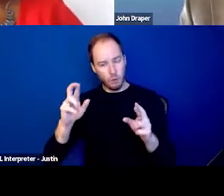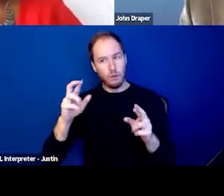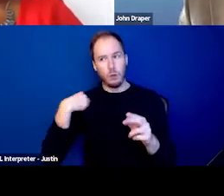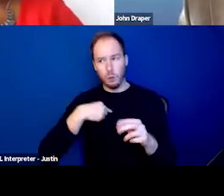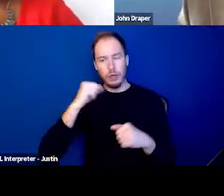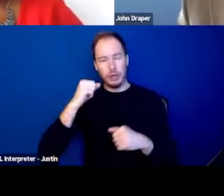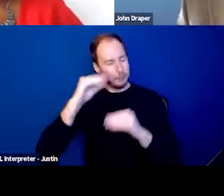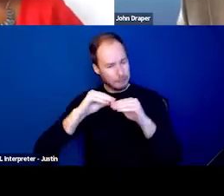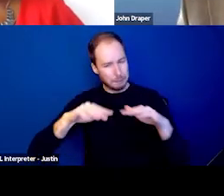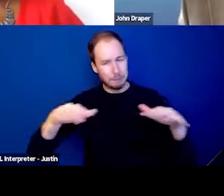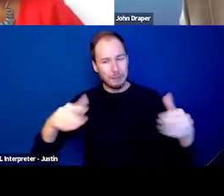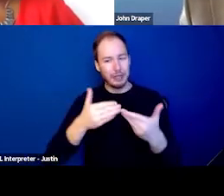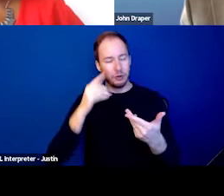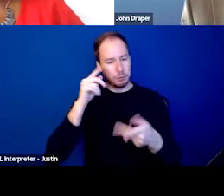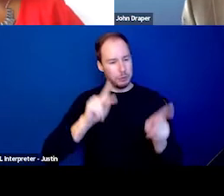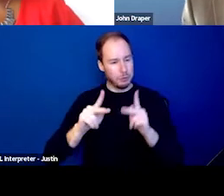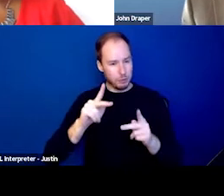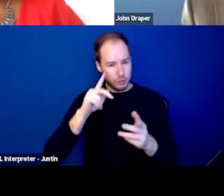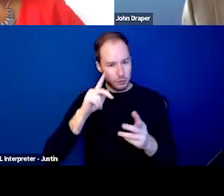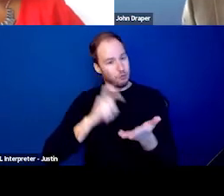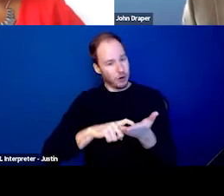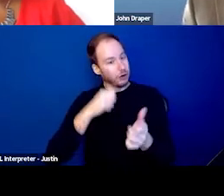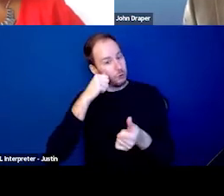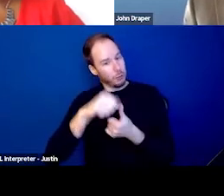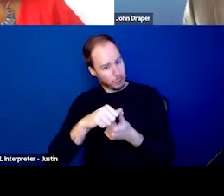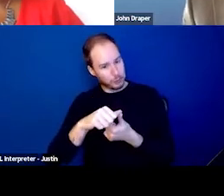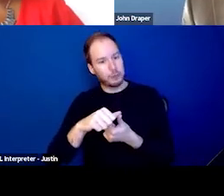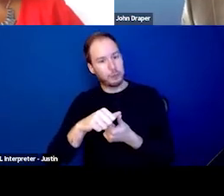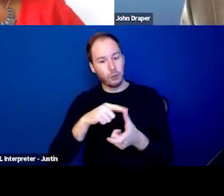Maybe make it easier for people to both remember and dial the number.